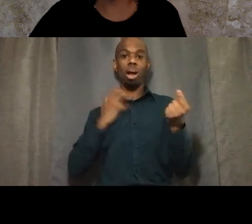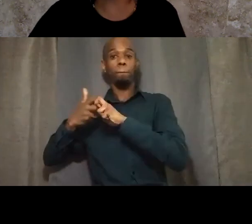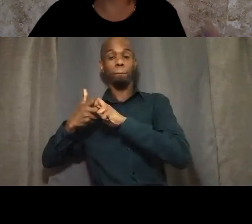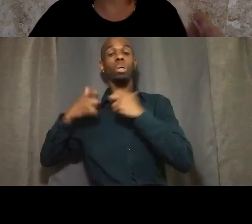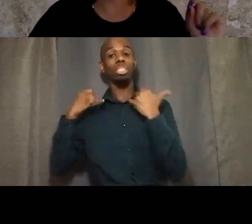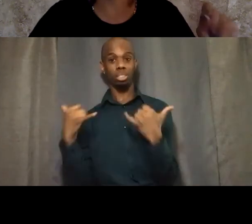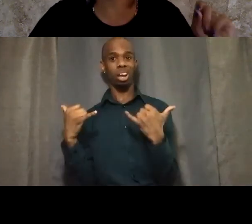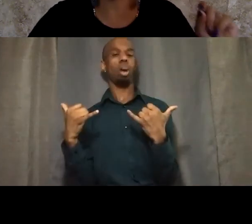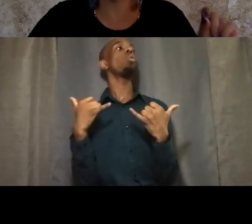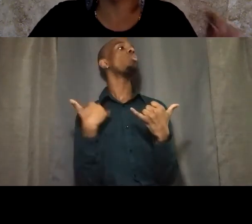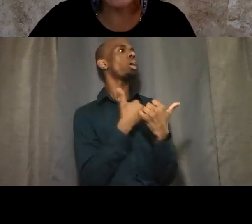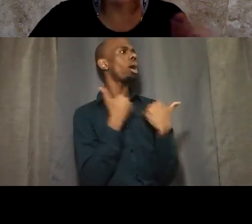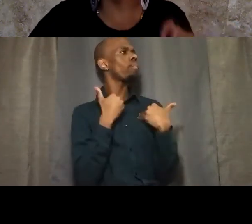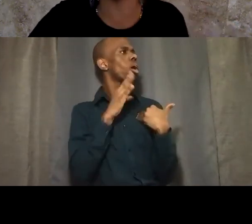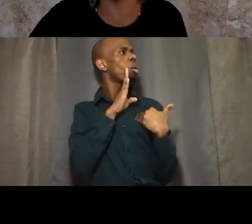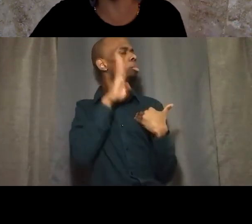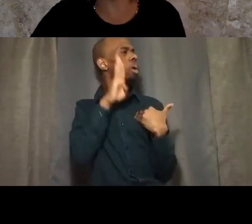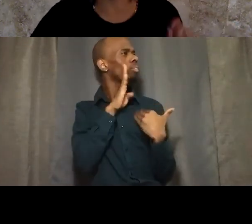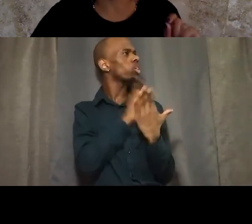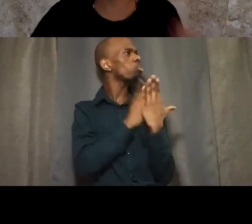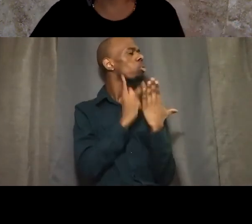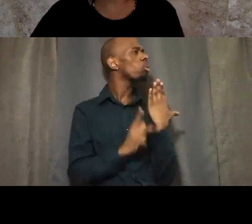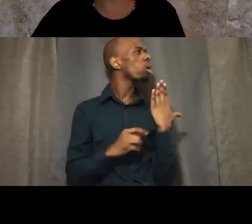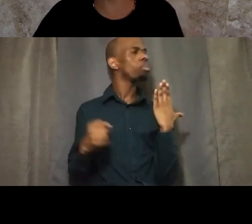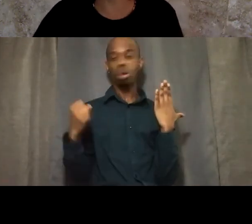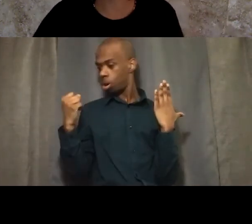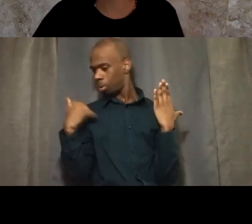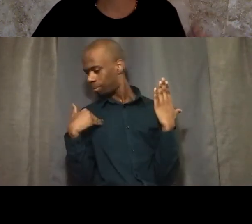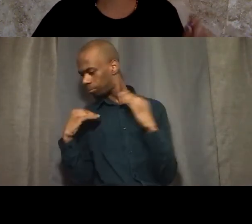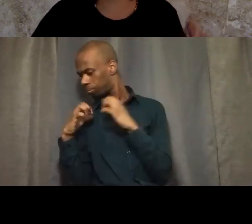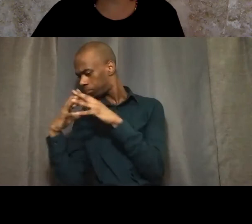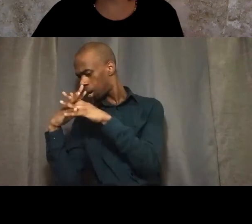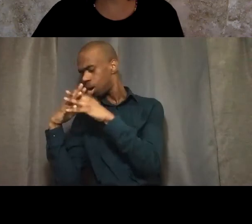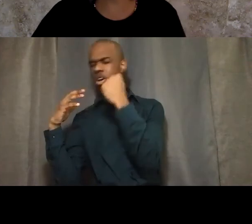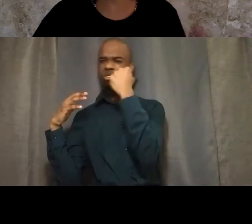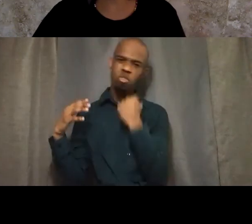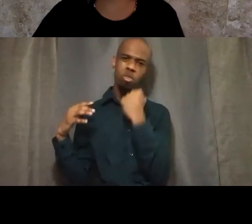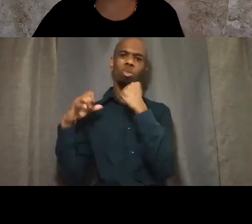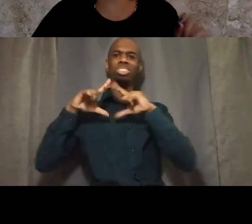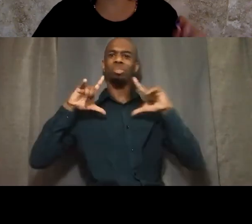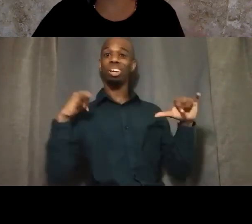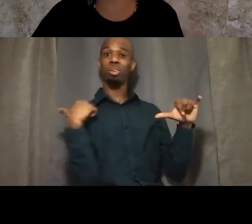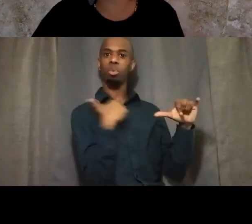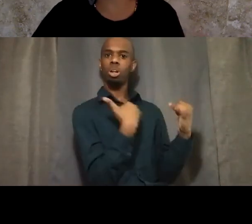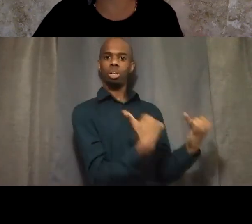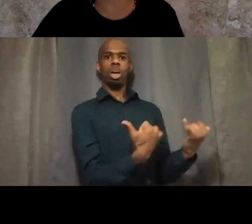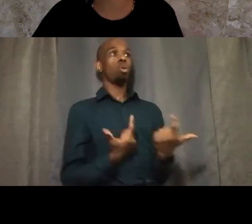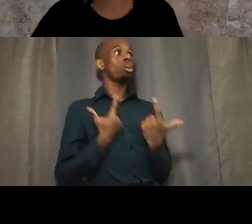That's why we called them survival programs, meaning survival pending revolution,